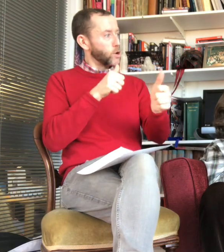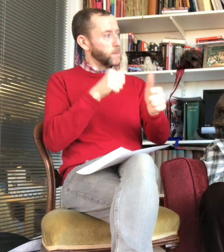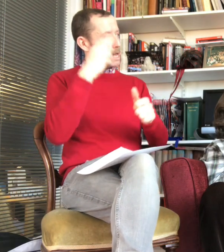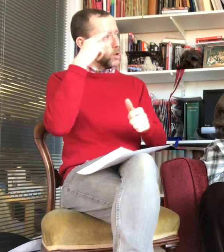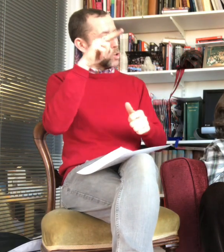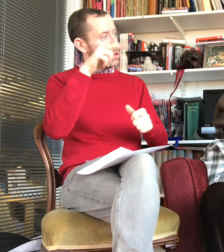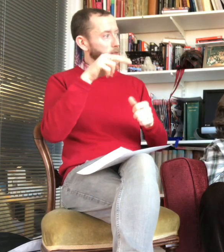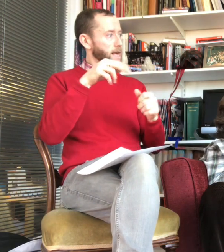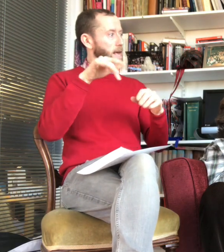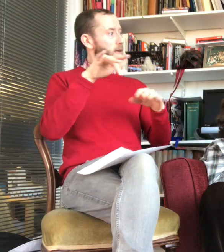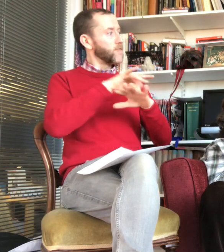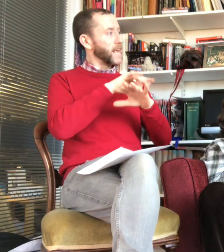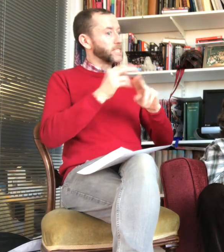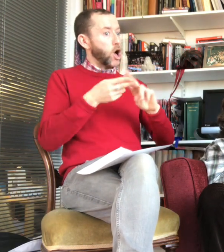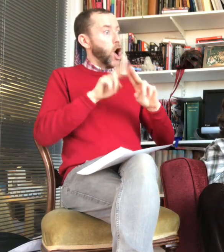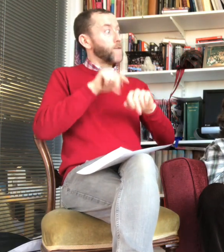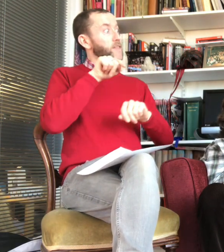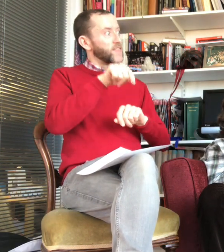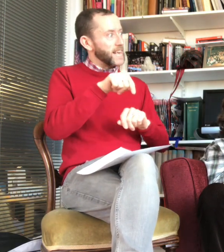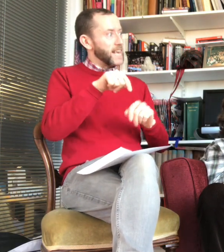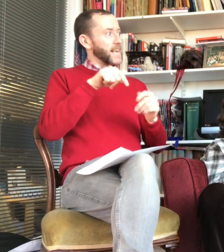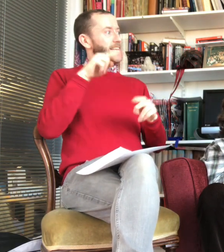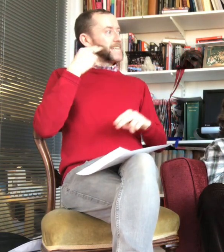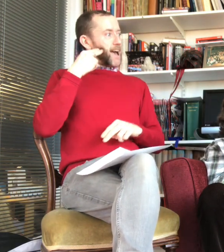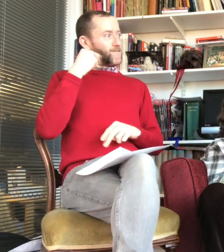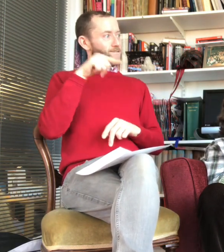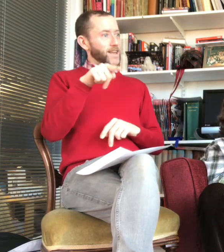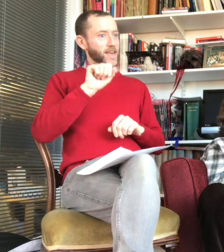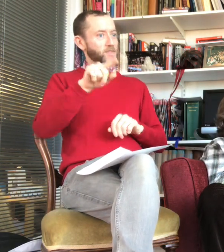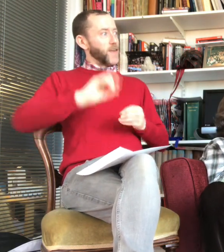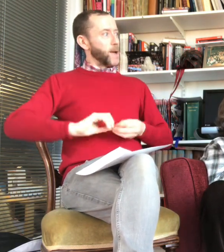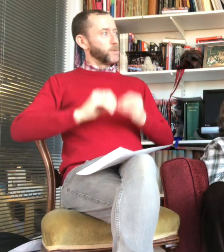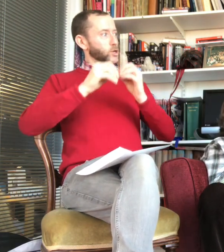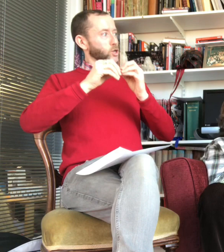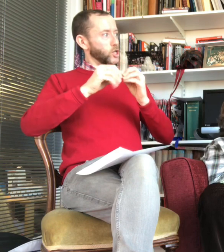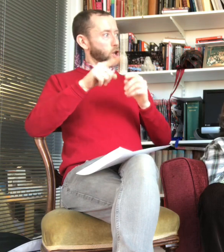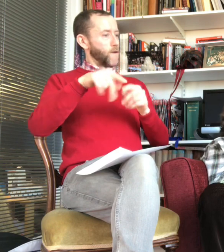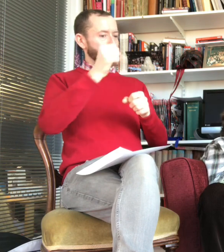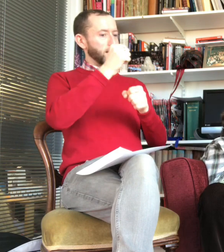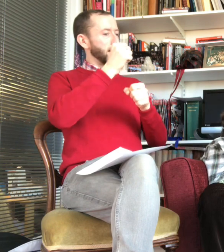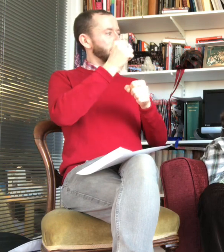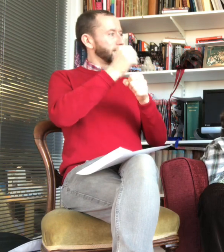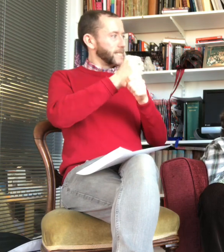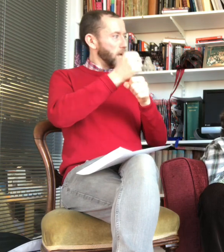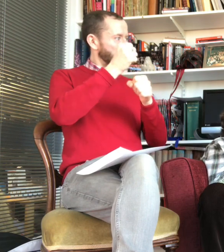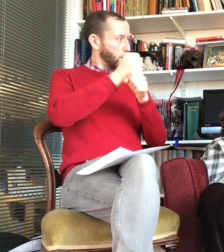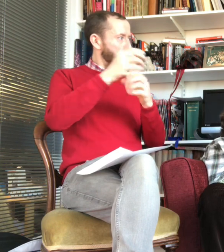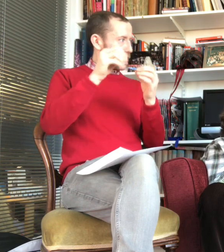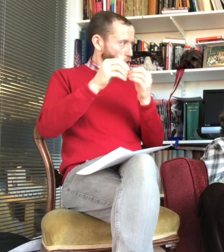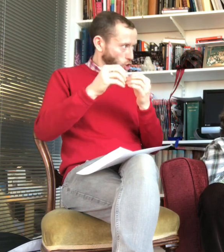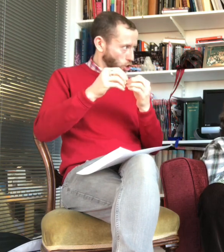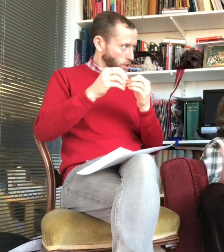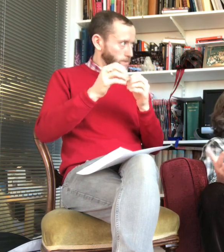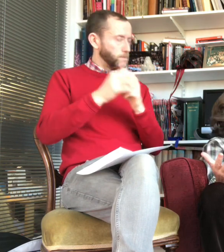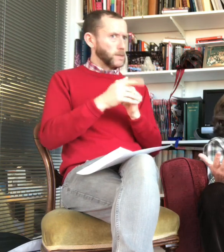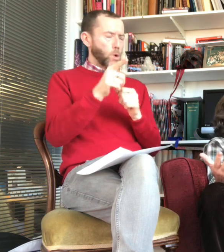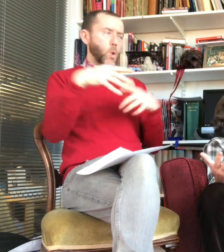the Deaf', doing a production of 'Gilgamesh' and it was amazing.